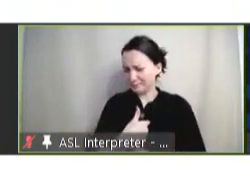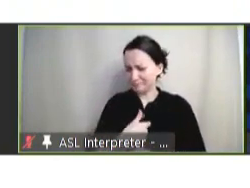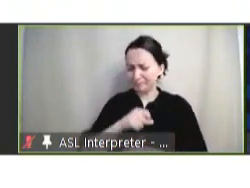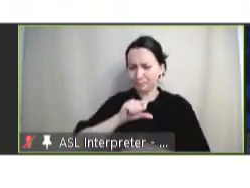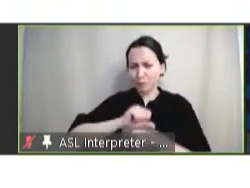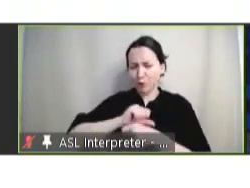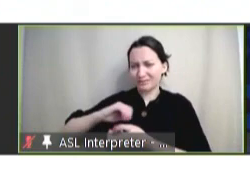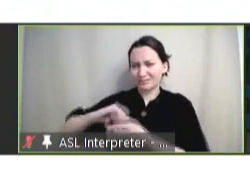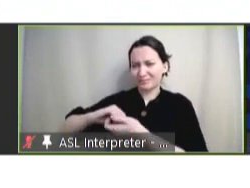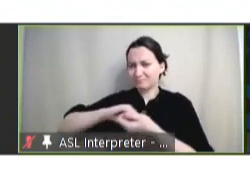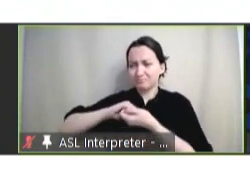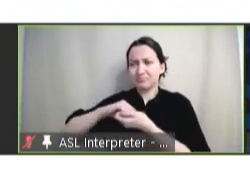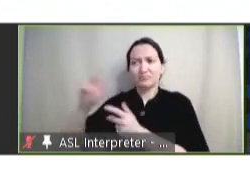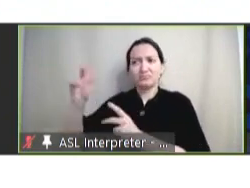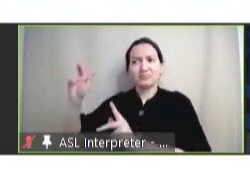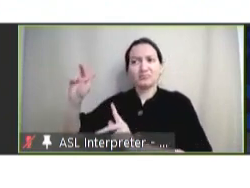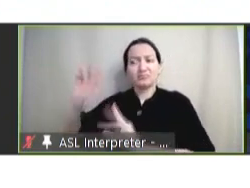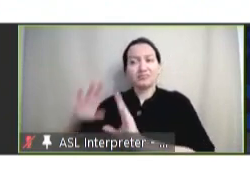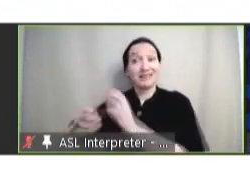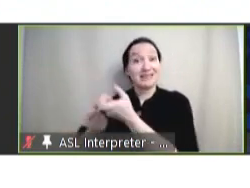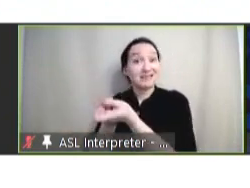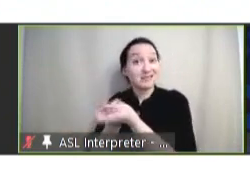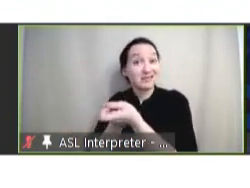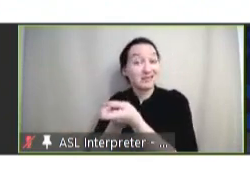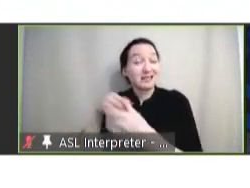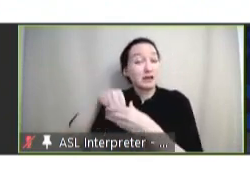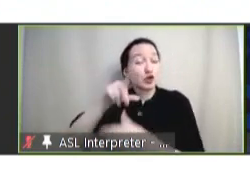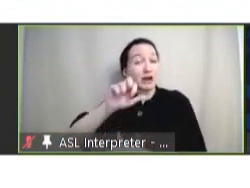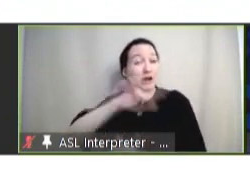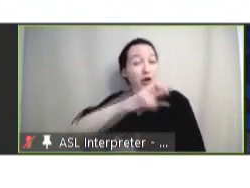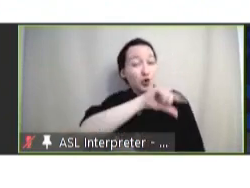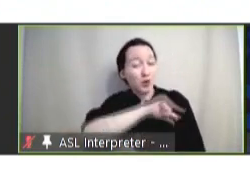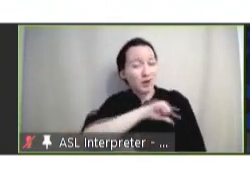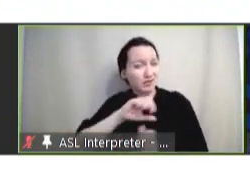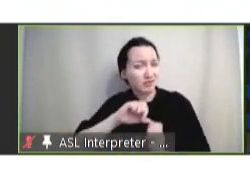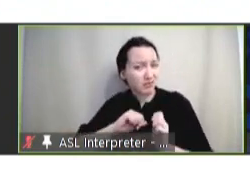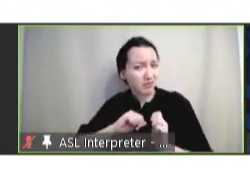who are advocating for indoor air quality standards? Or how can we sort of, you know,